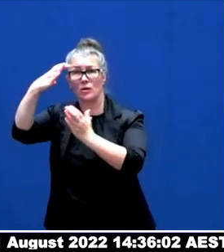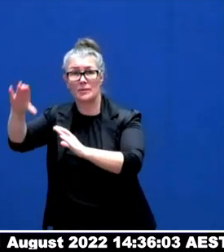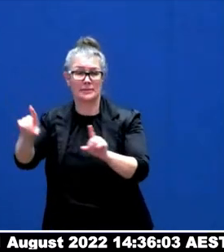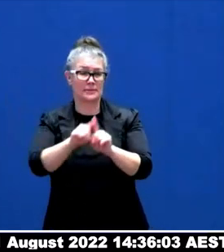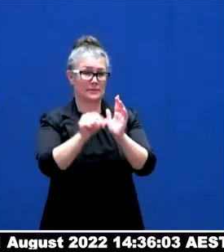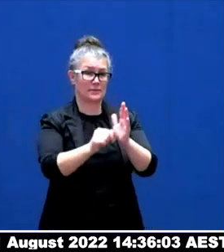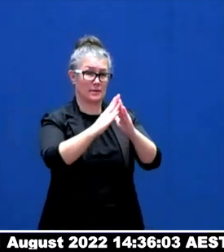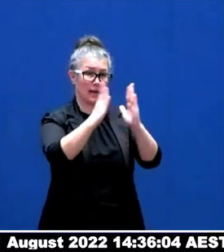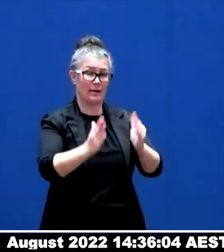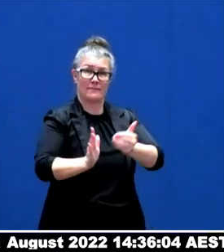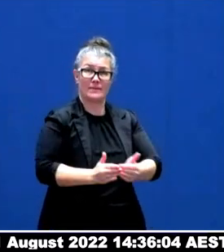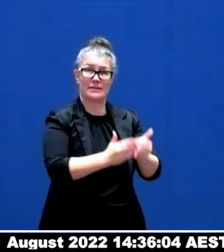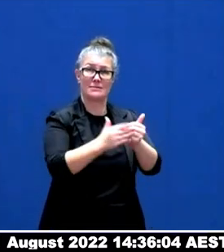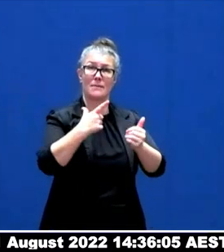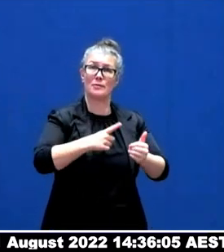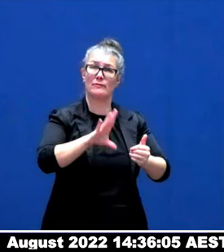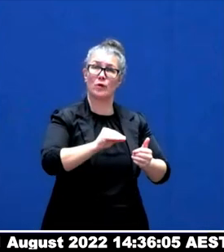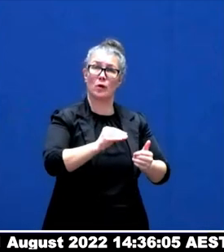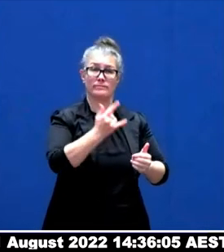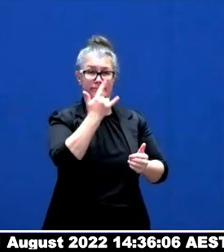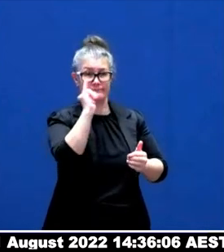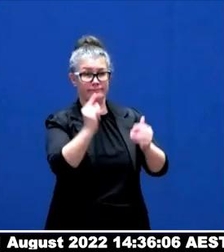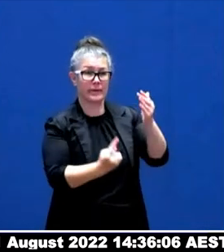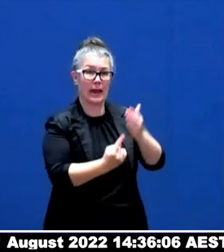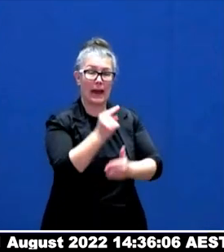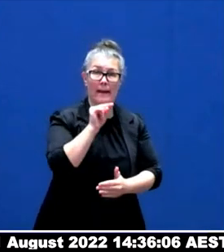from a disaster, that's certainly something we'd look at on a case-by-case basis.